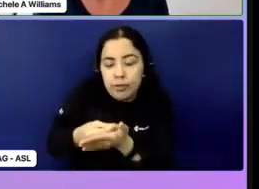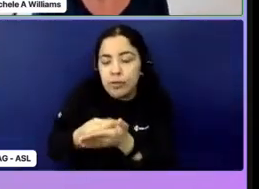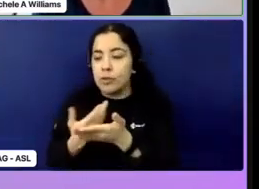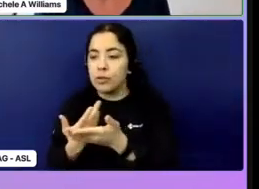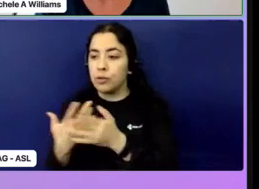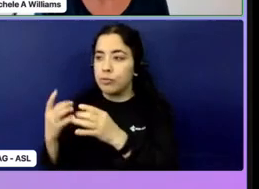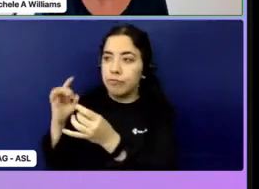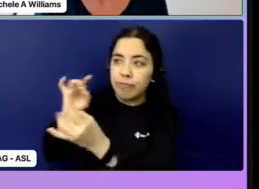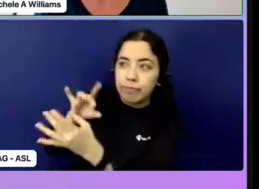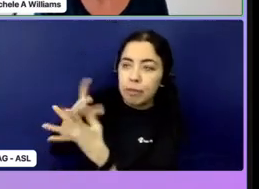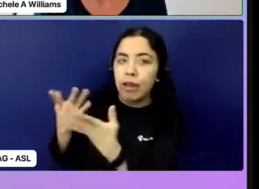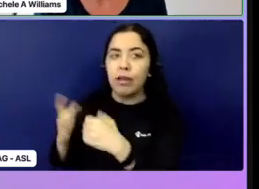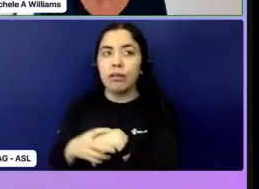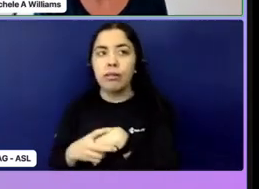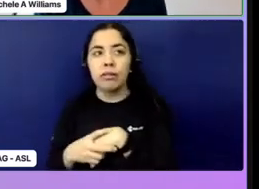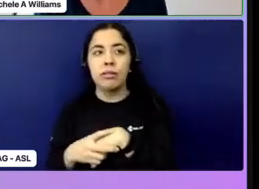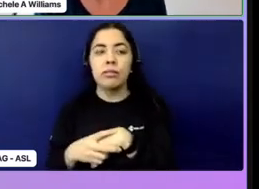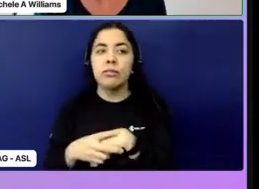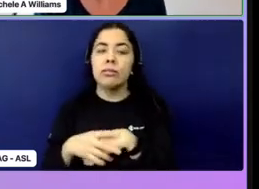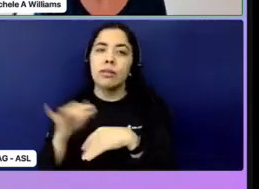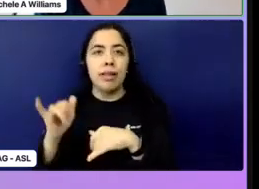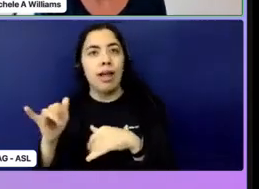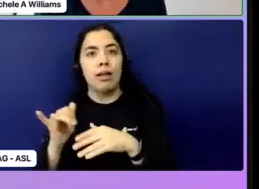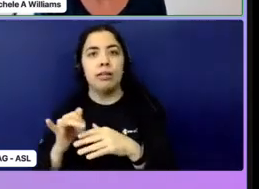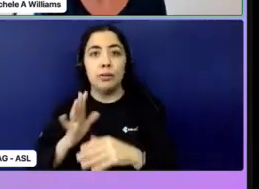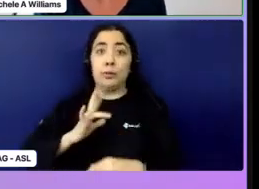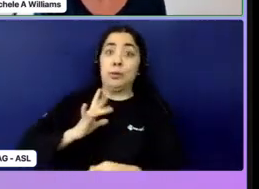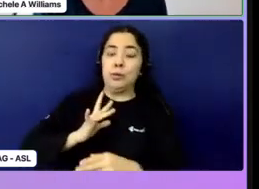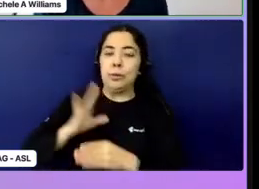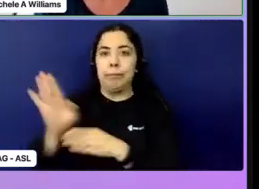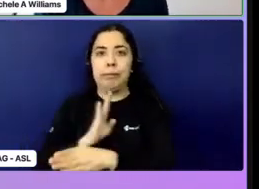it can start to be used and generate revenue, get the